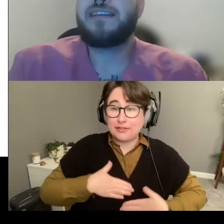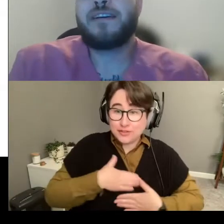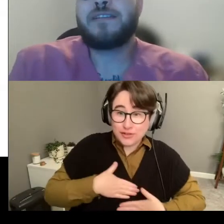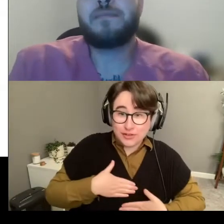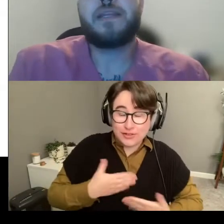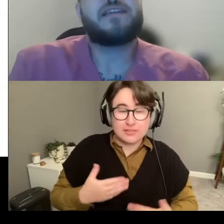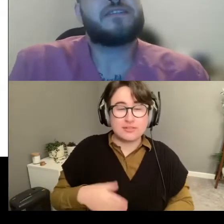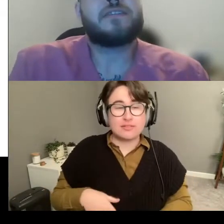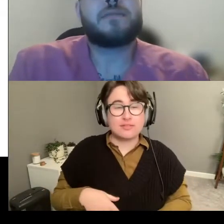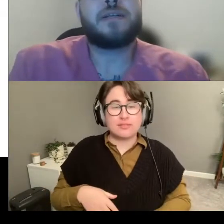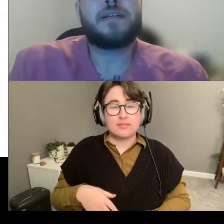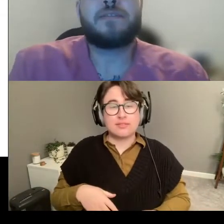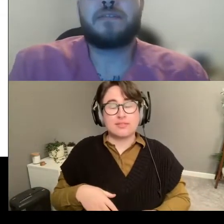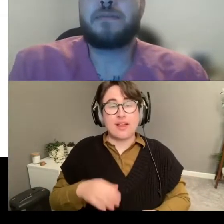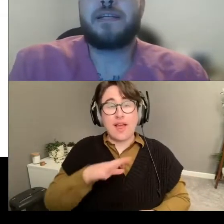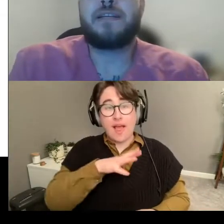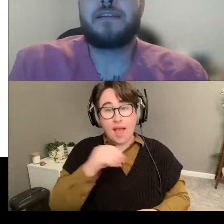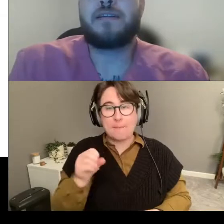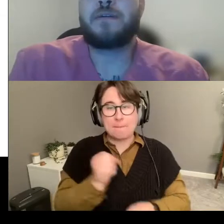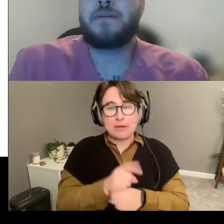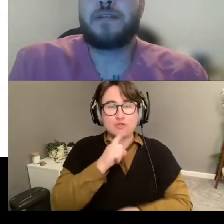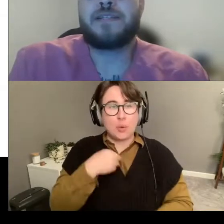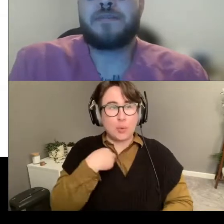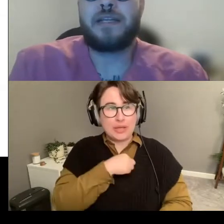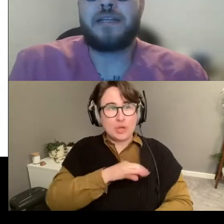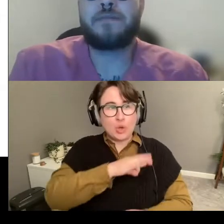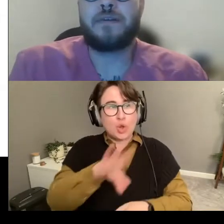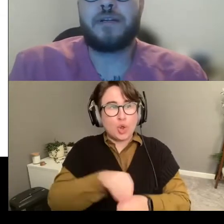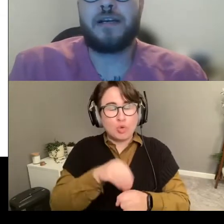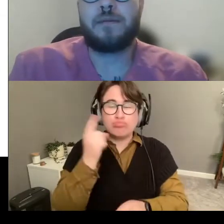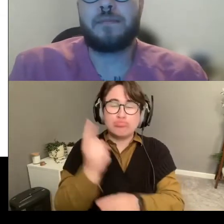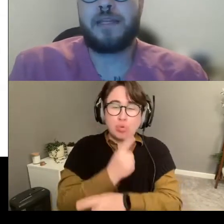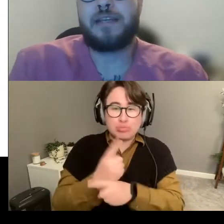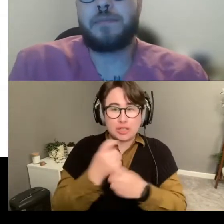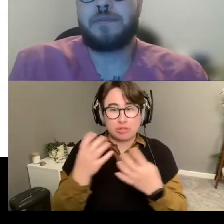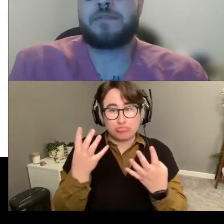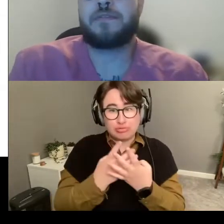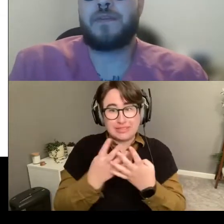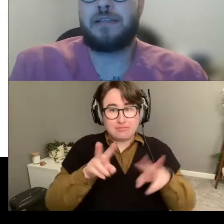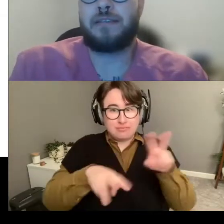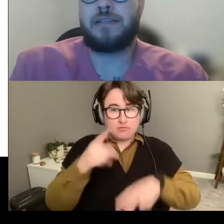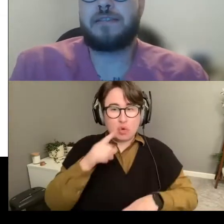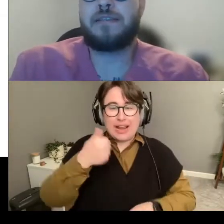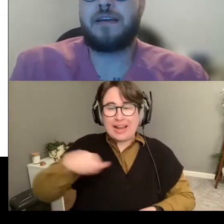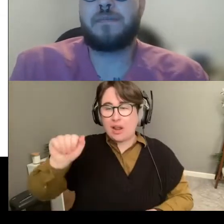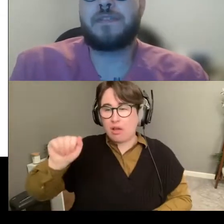and also making sure we're incorporating appropriate screening for any abuse or violence.